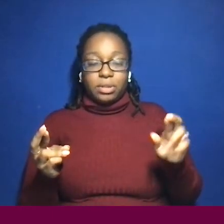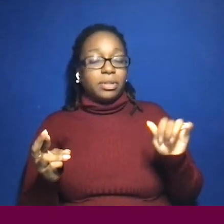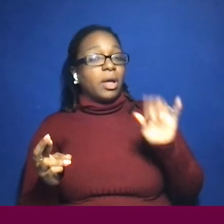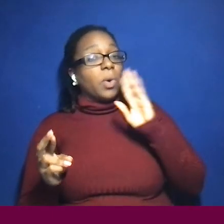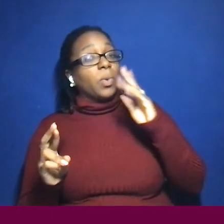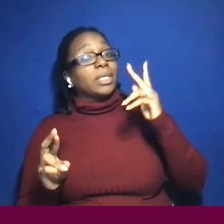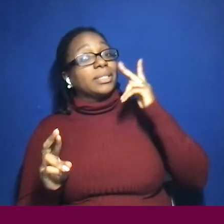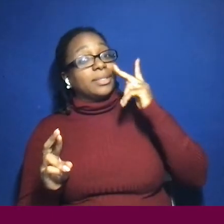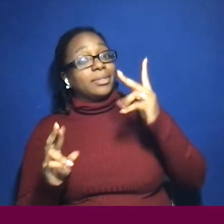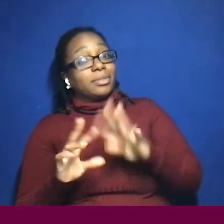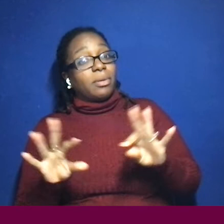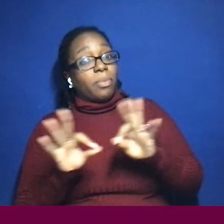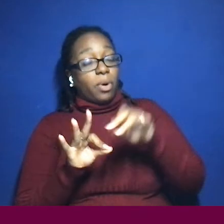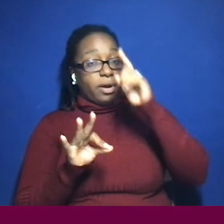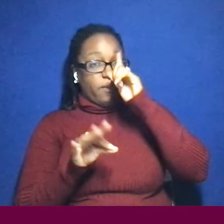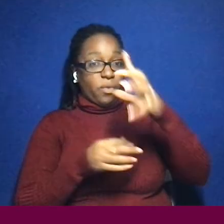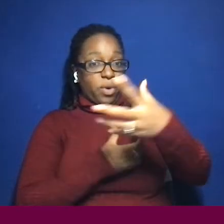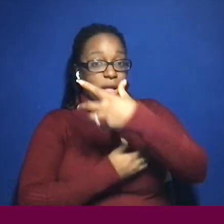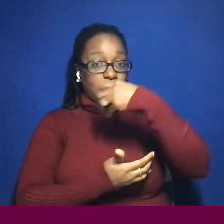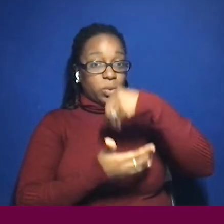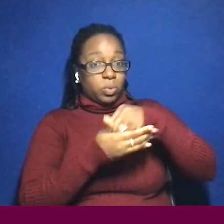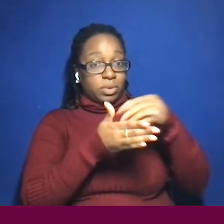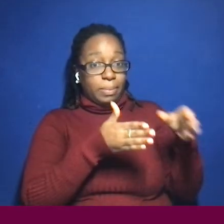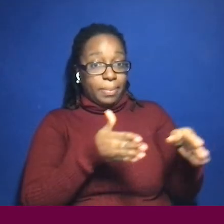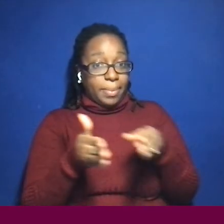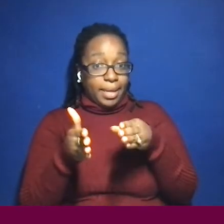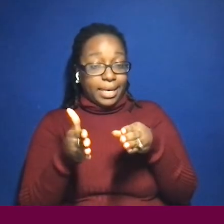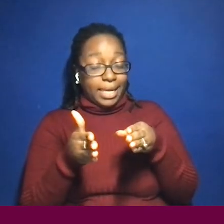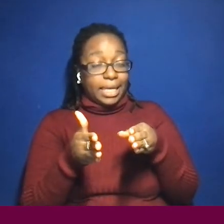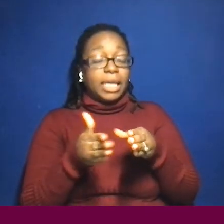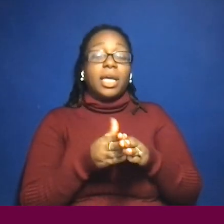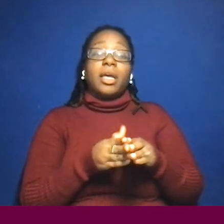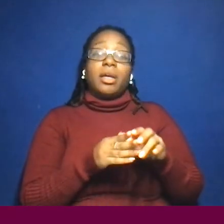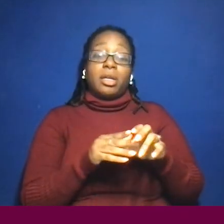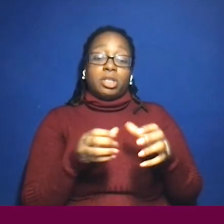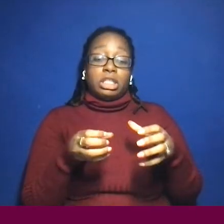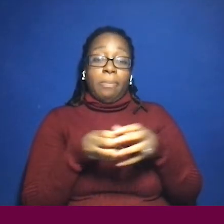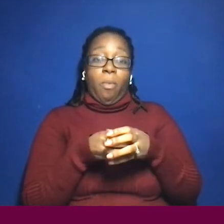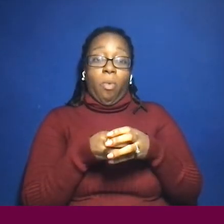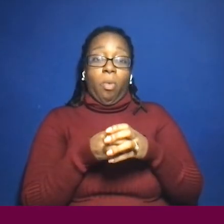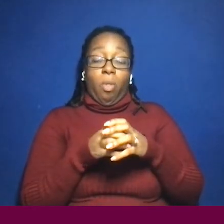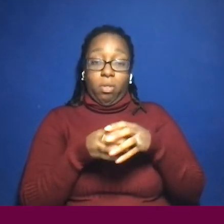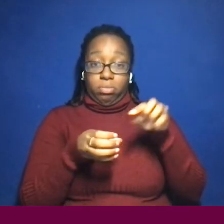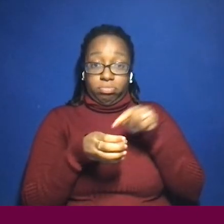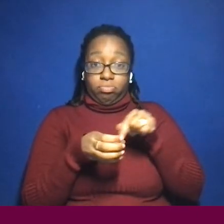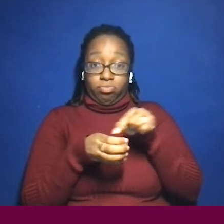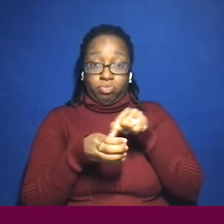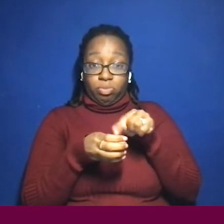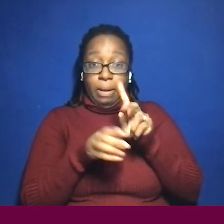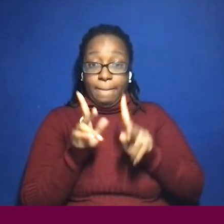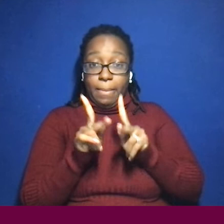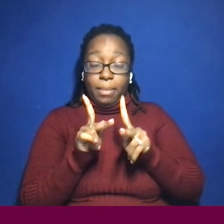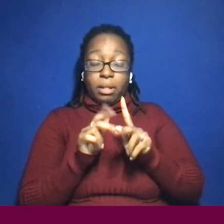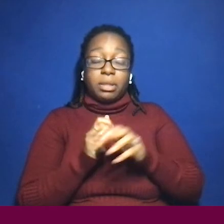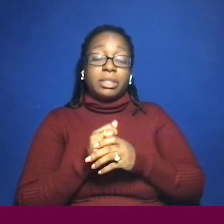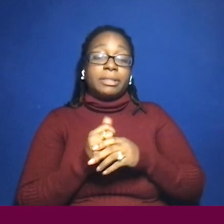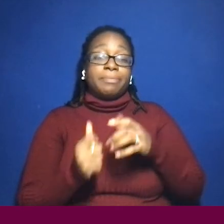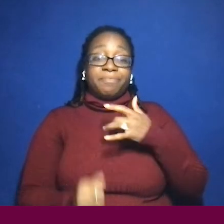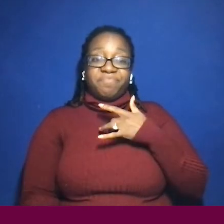of inclusive planning, is that because small groups of people, mostly the groups who you would